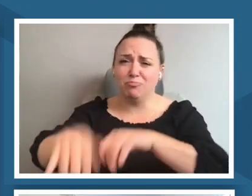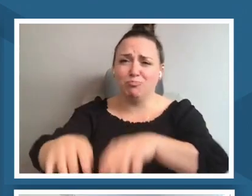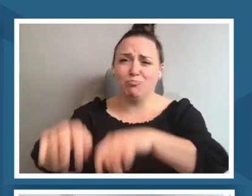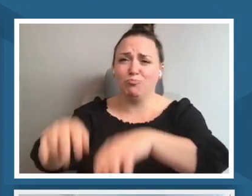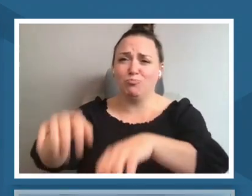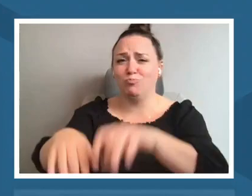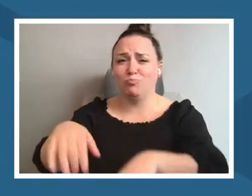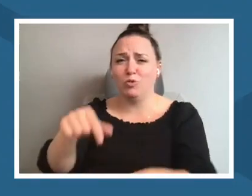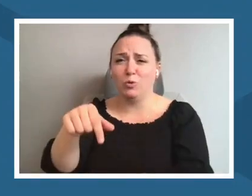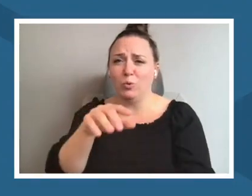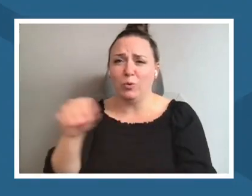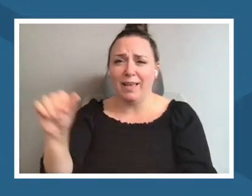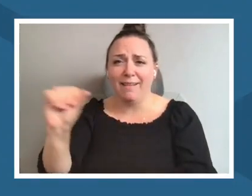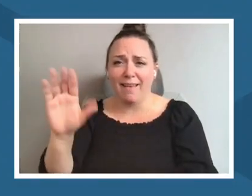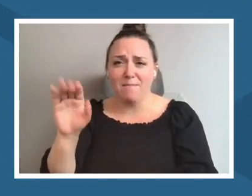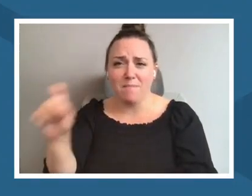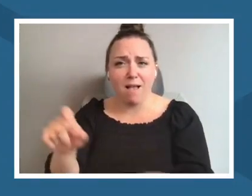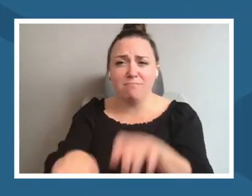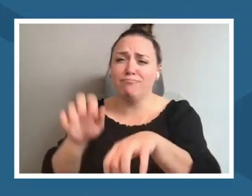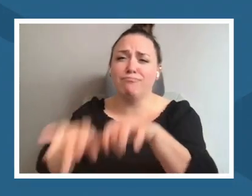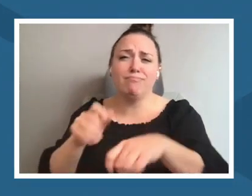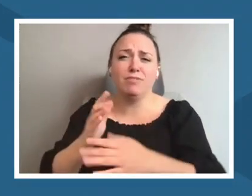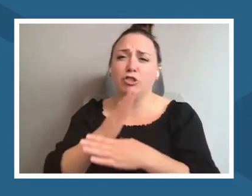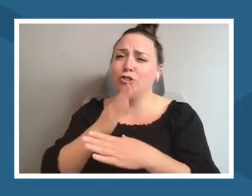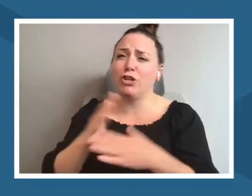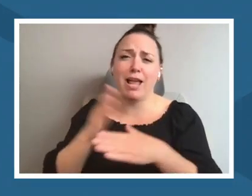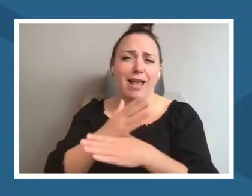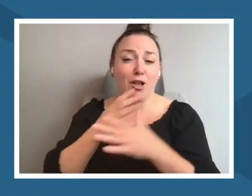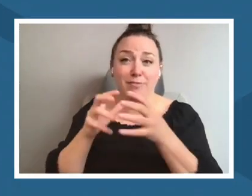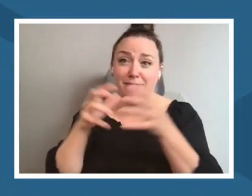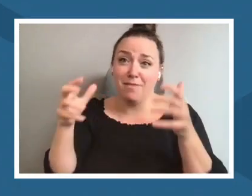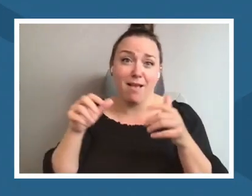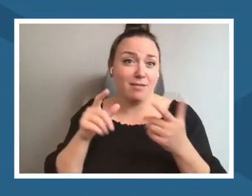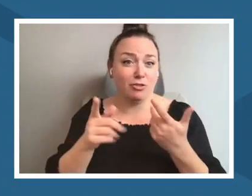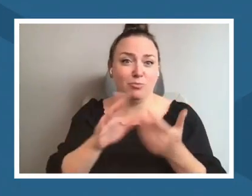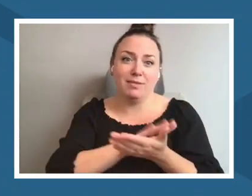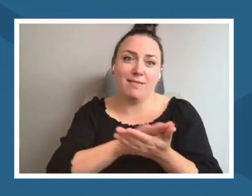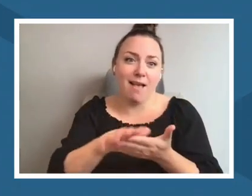as interactive as possible on the